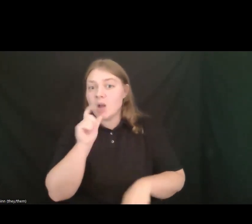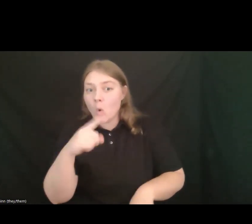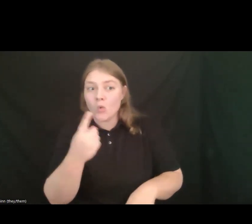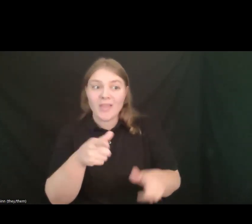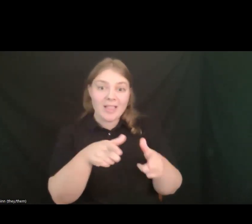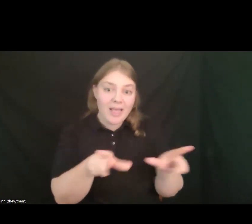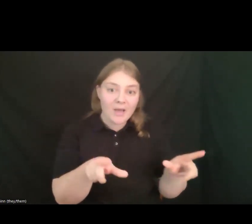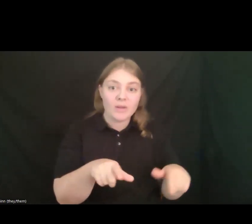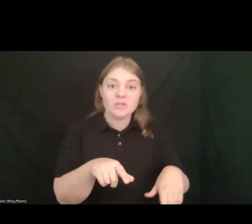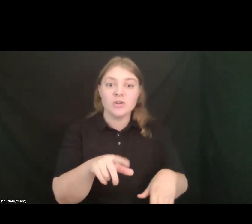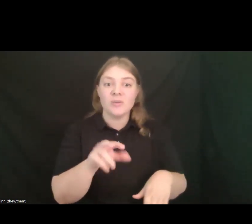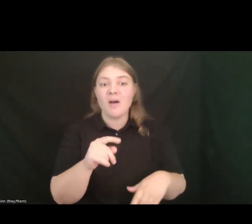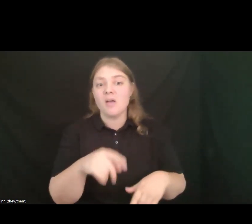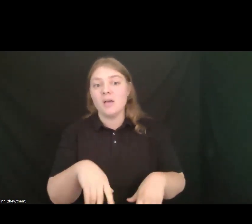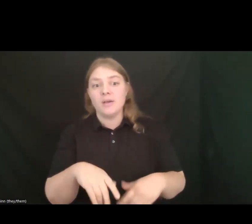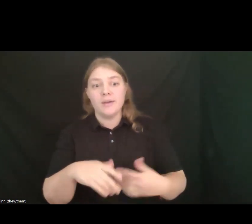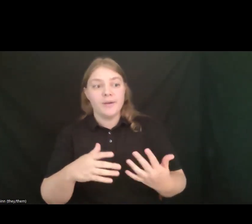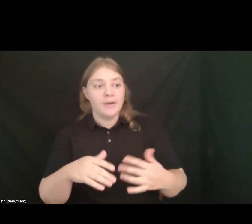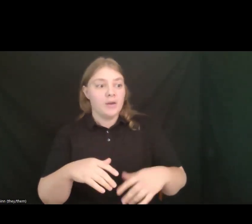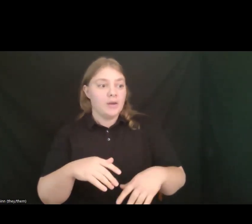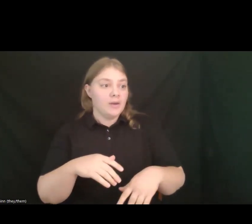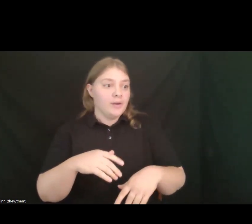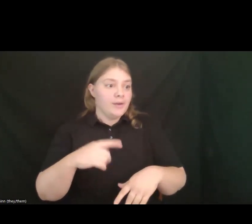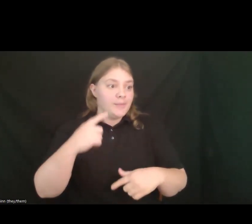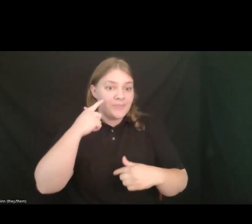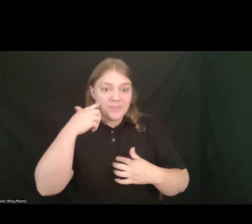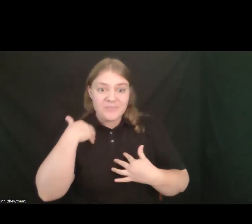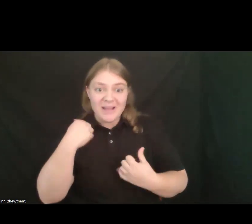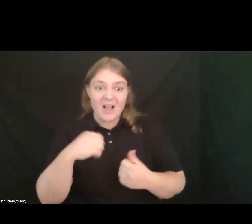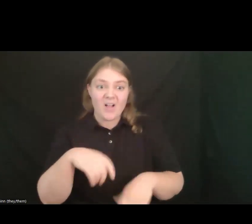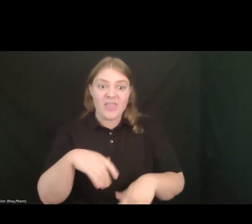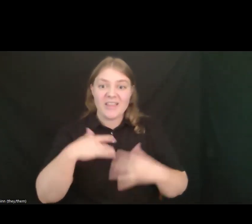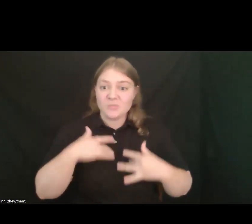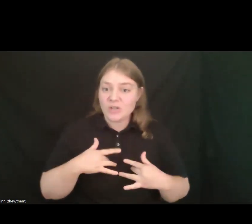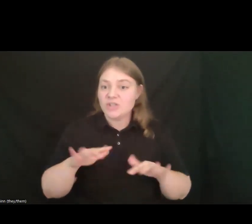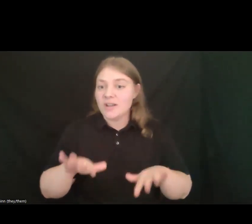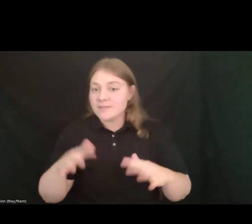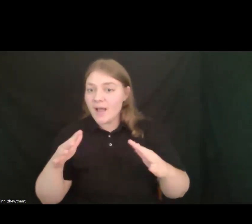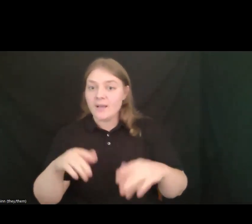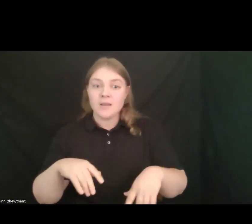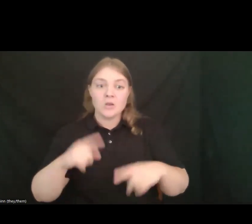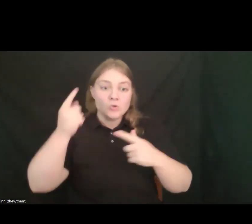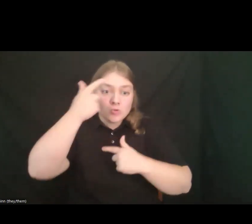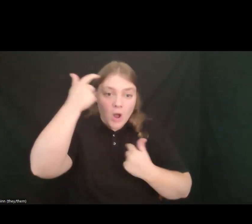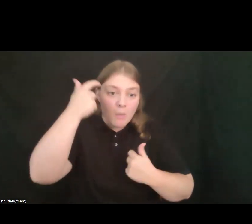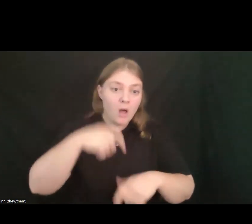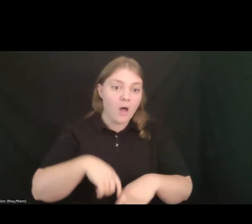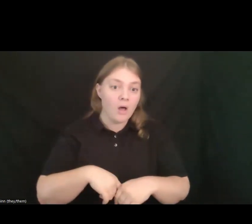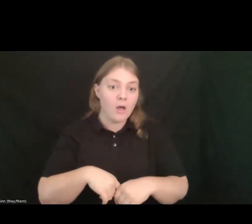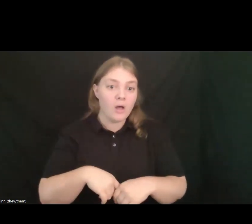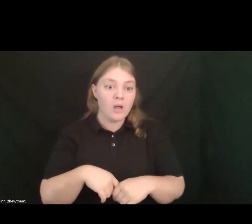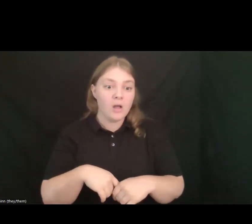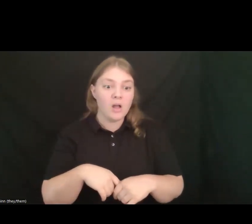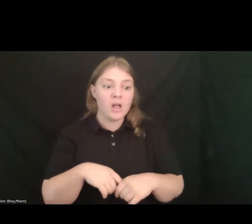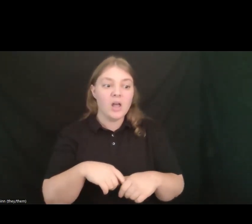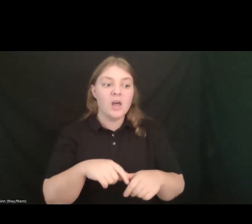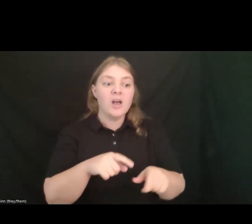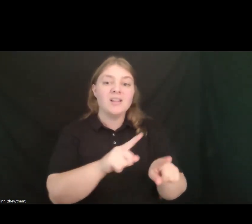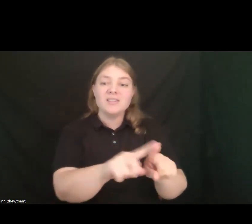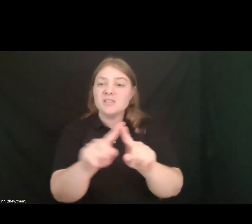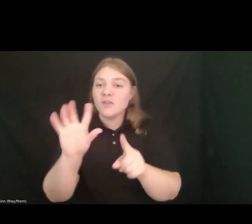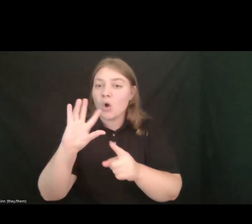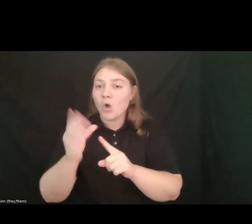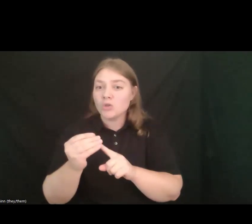or anxiety or trauma is not some other countries are not aware of that they have the somatic